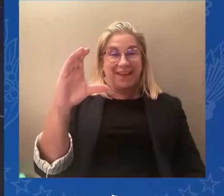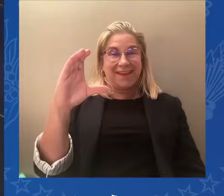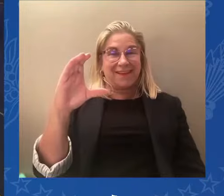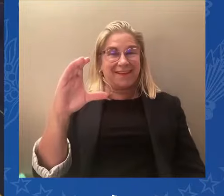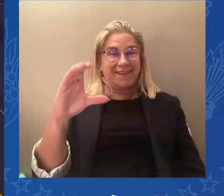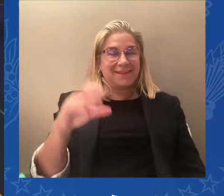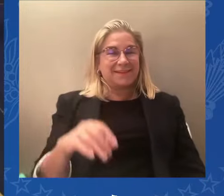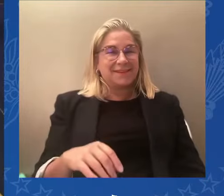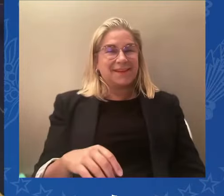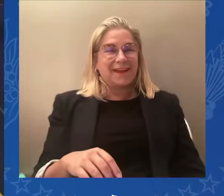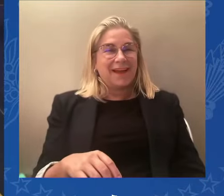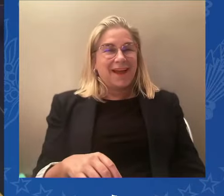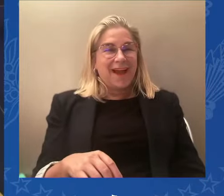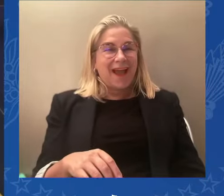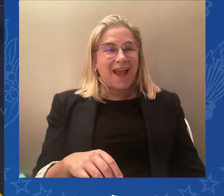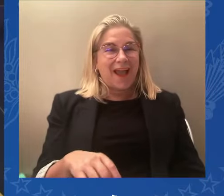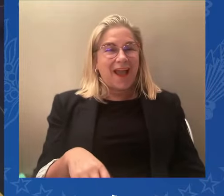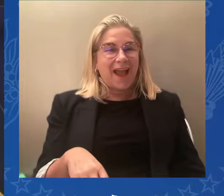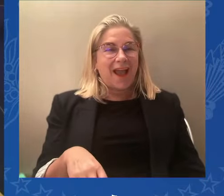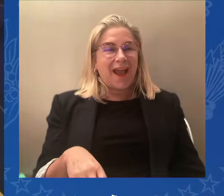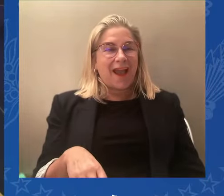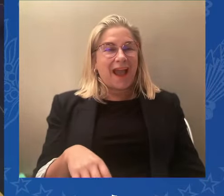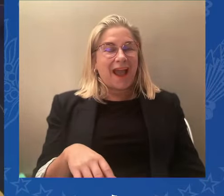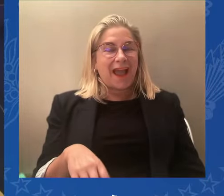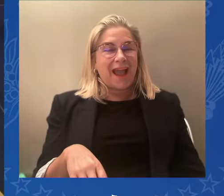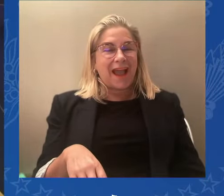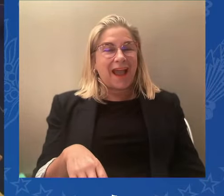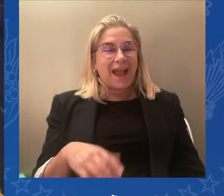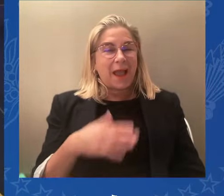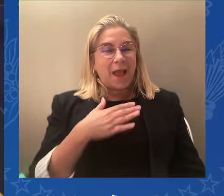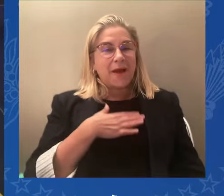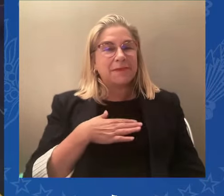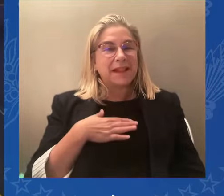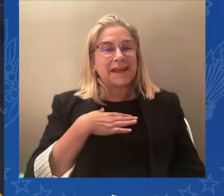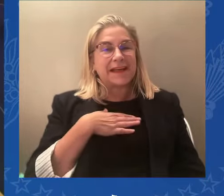Can we please give it up for our president, Joe Biden?